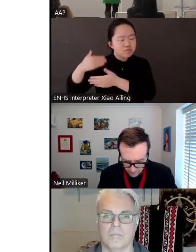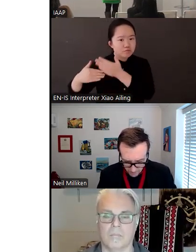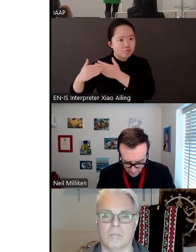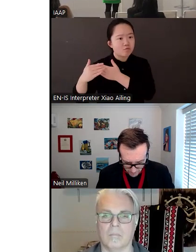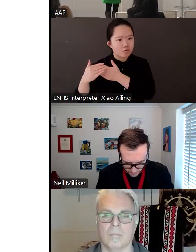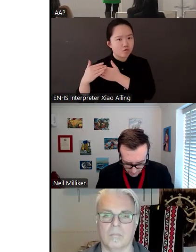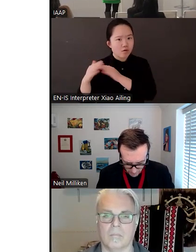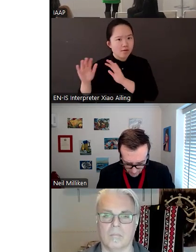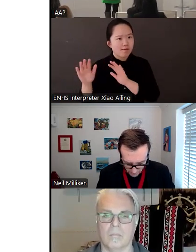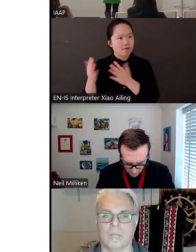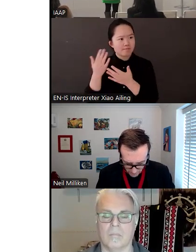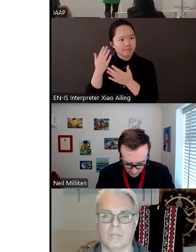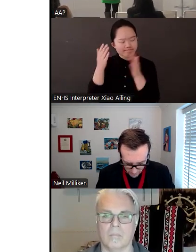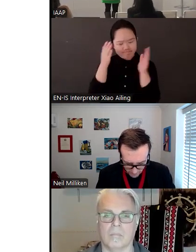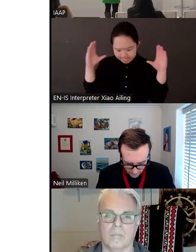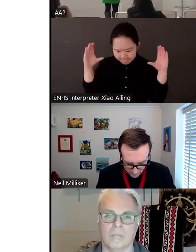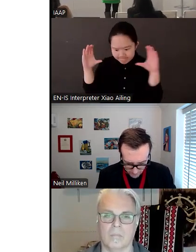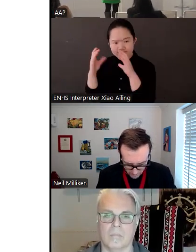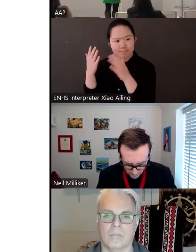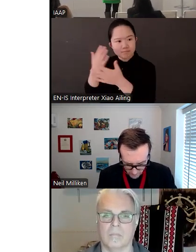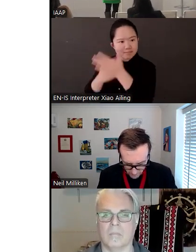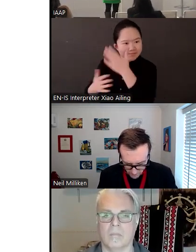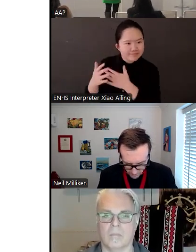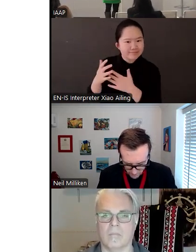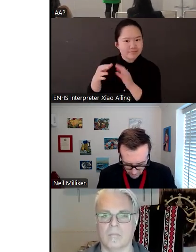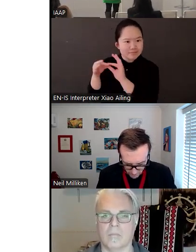Yeah. So I think I also started out by telling a little bit about my PhD,